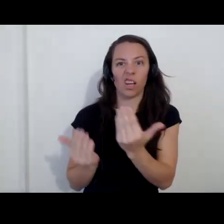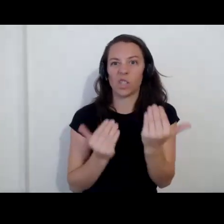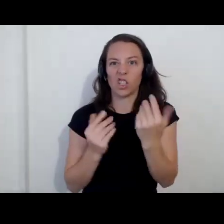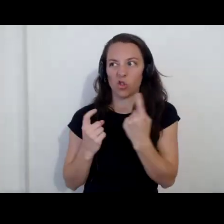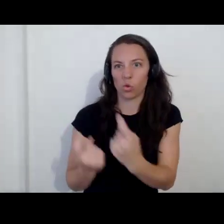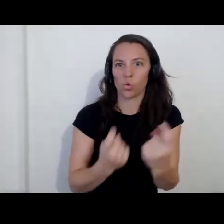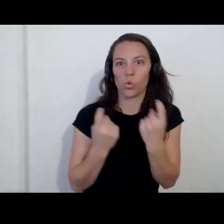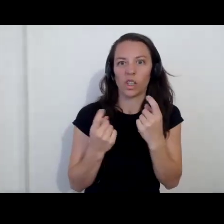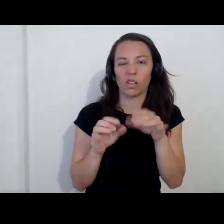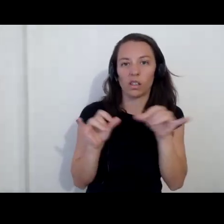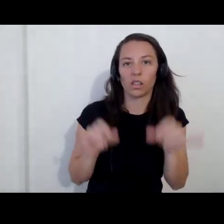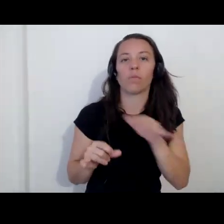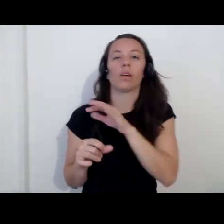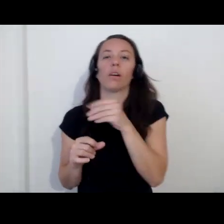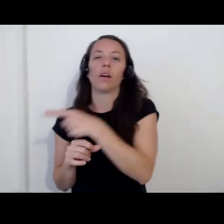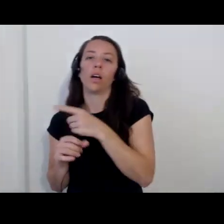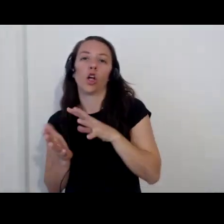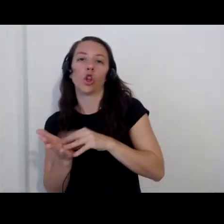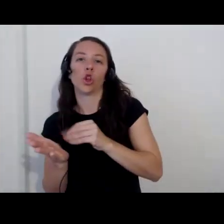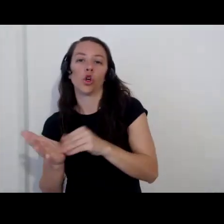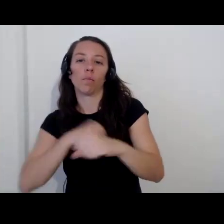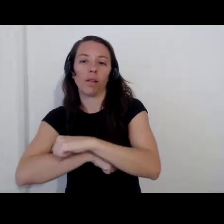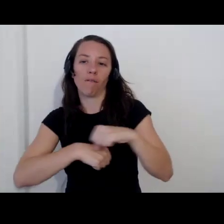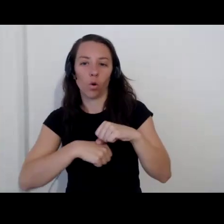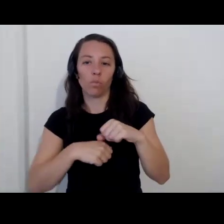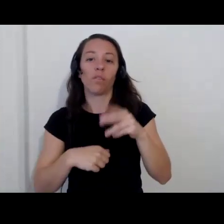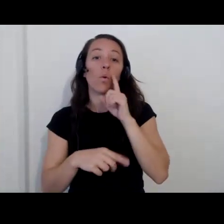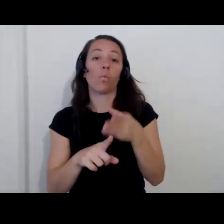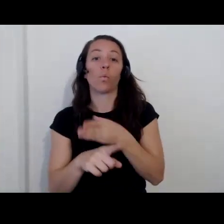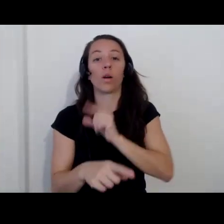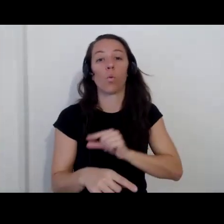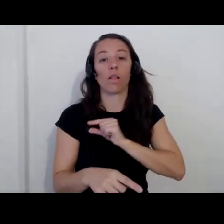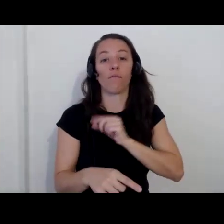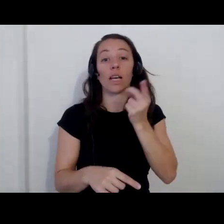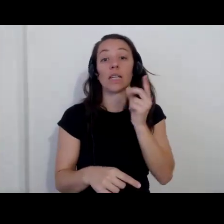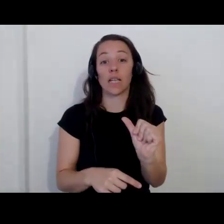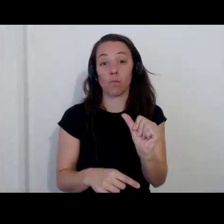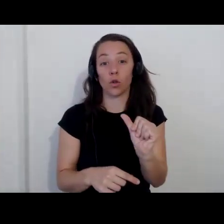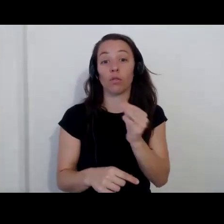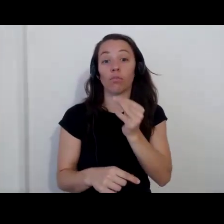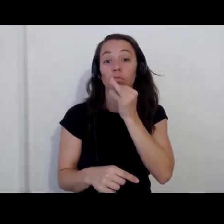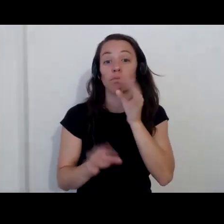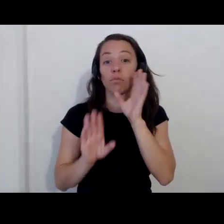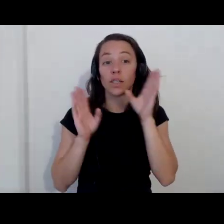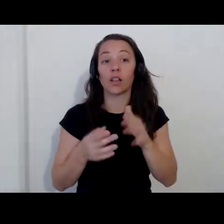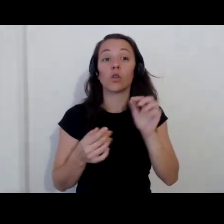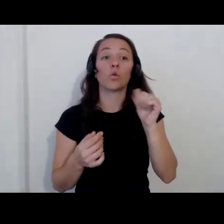and retain pre qualified disabled talent. While we have a heavy focus on the creative industries,